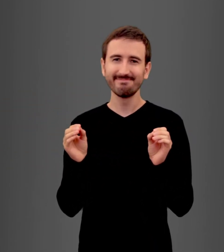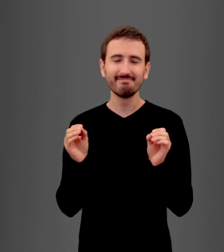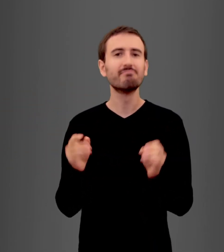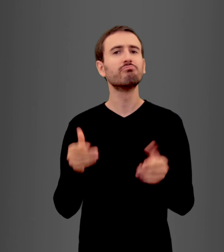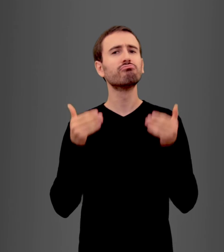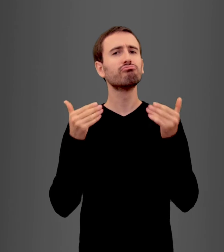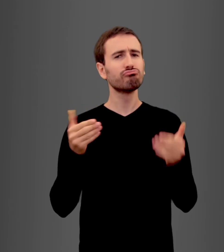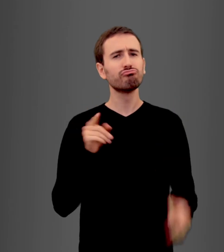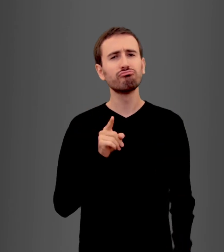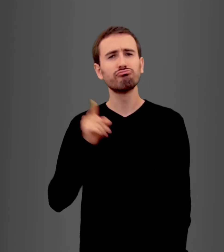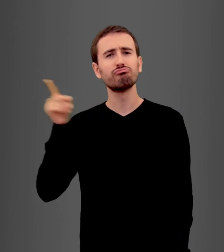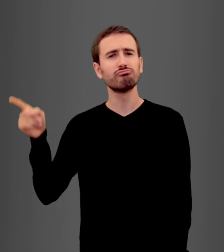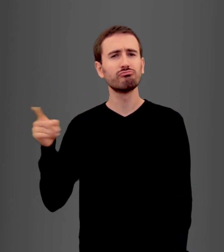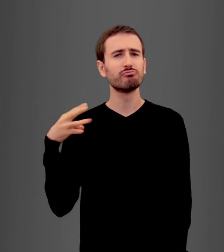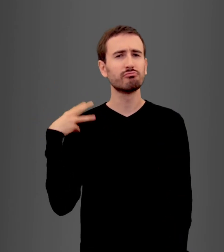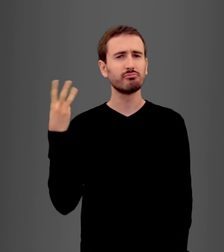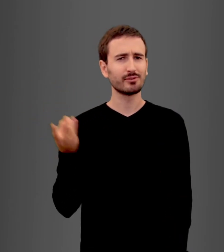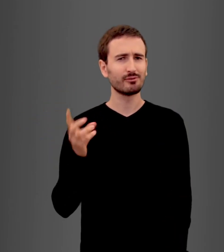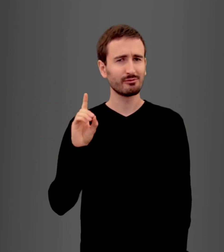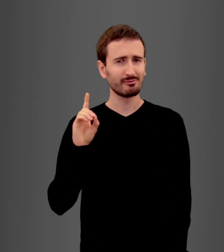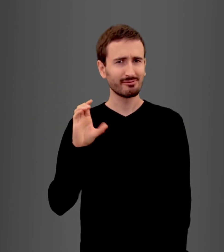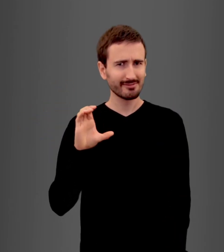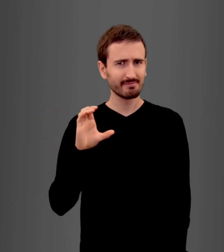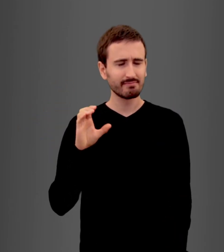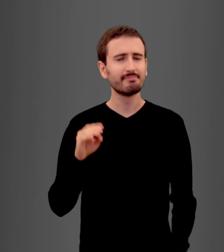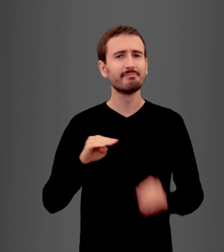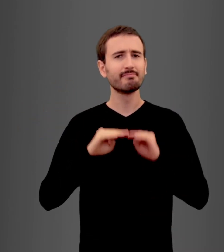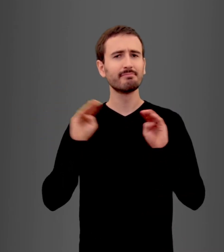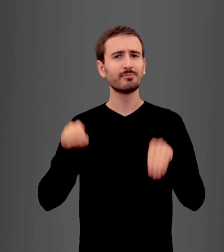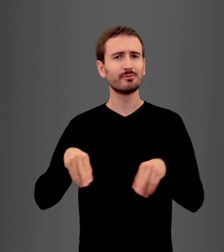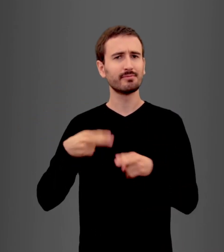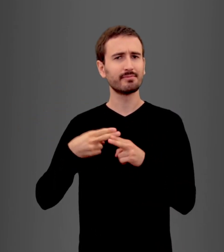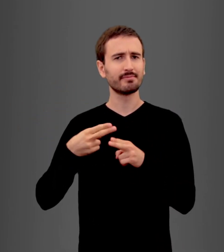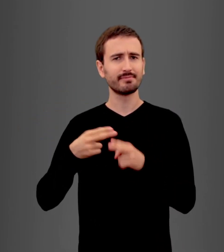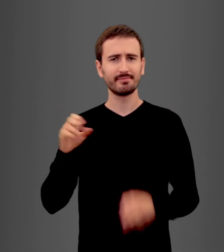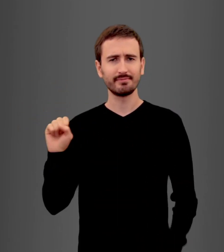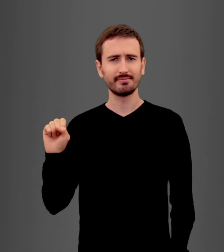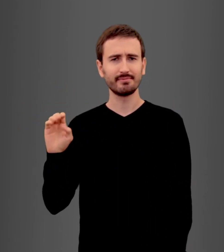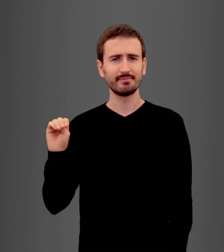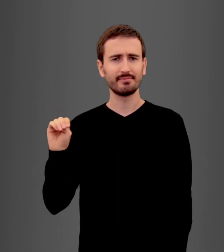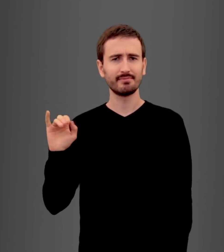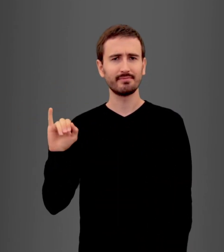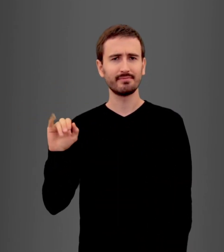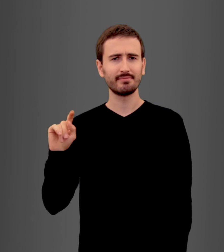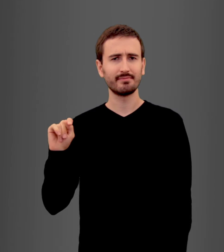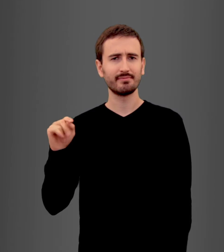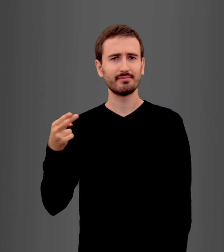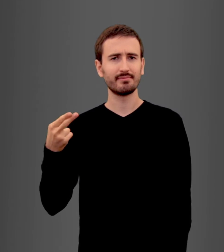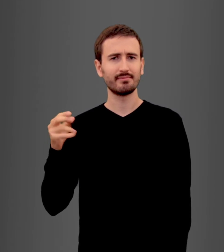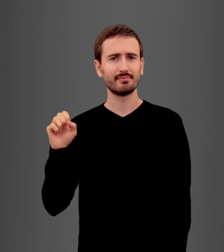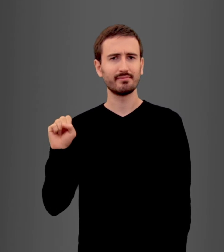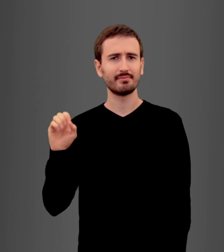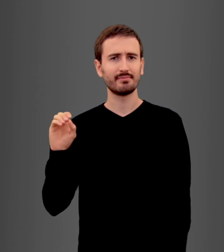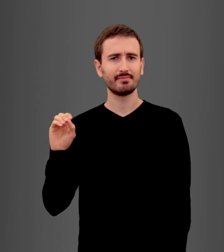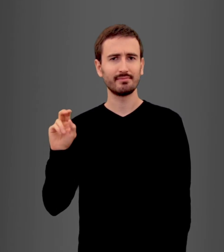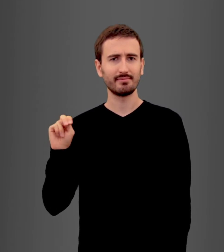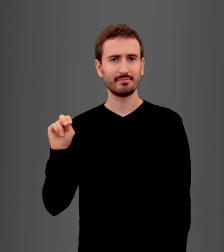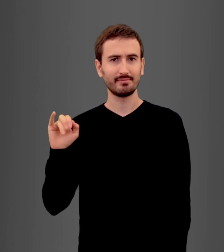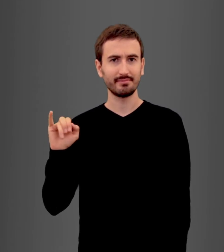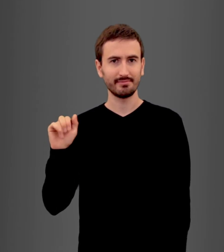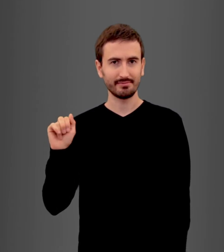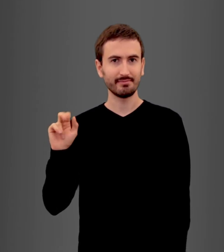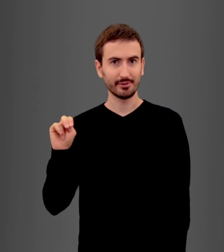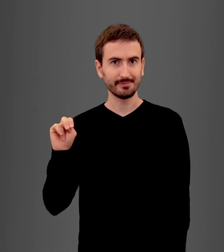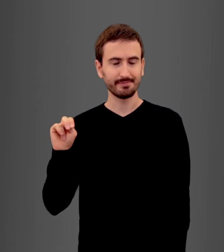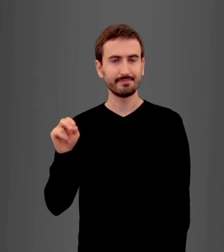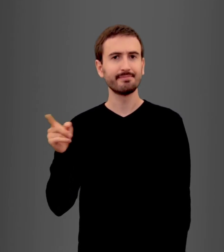If we travel to Washington, D.C. and visit the Smithsonian,